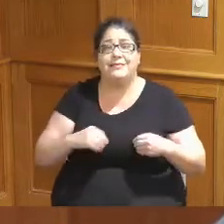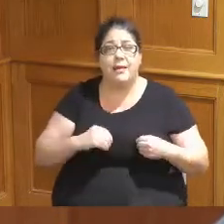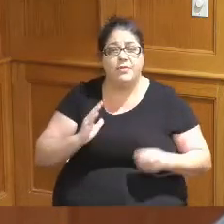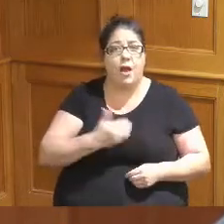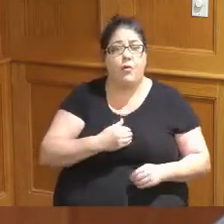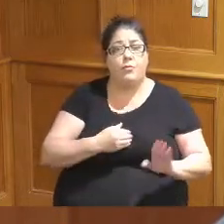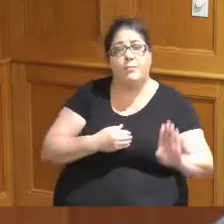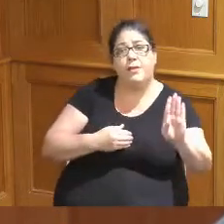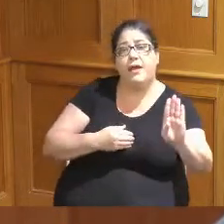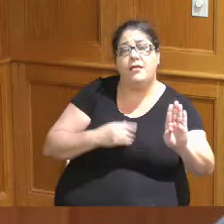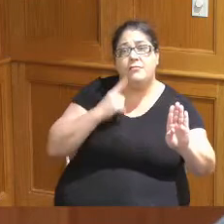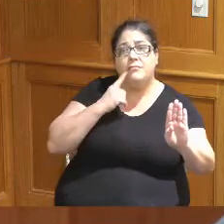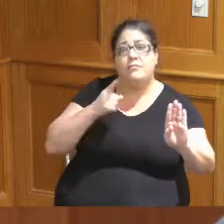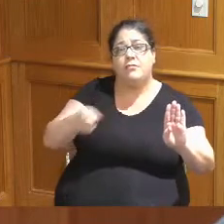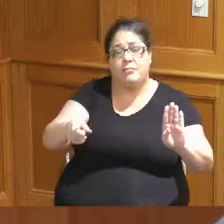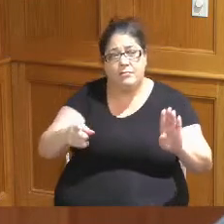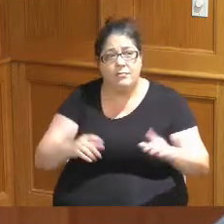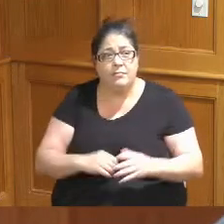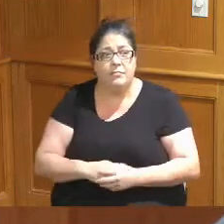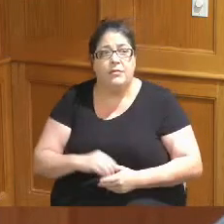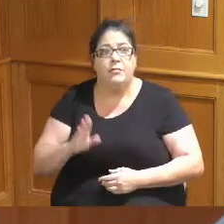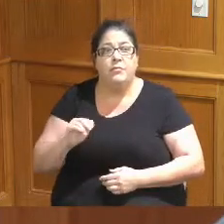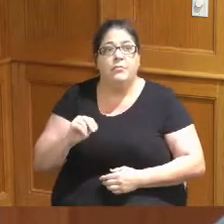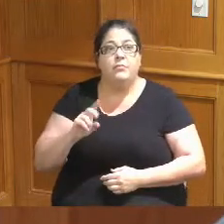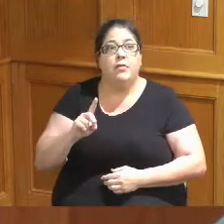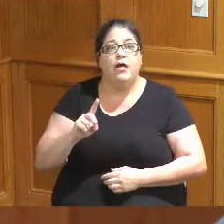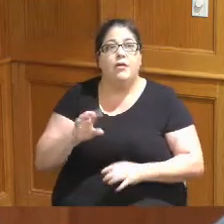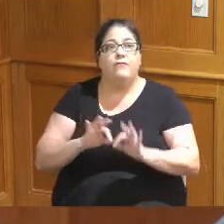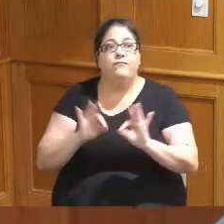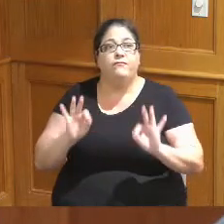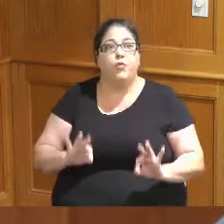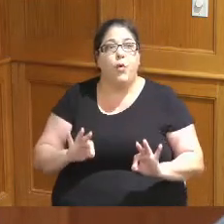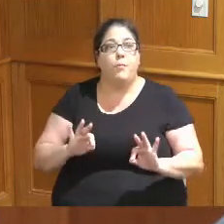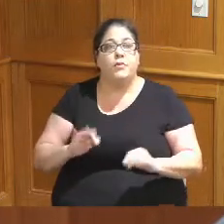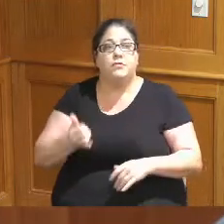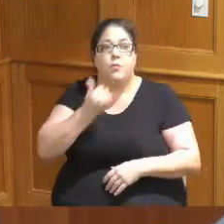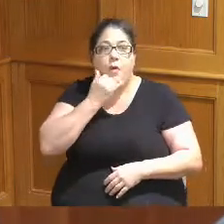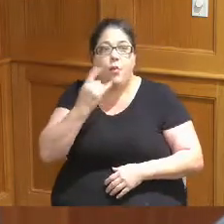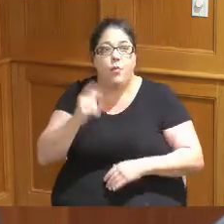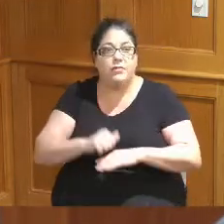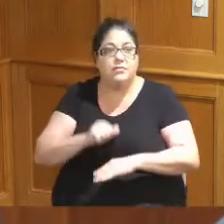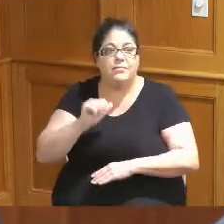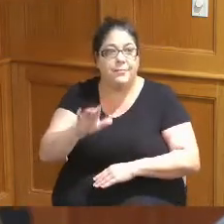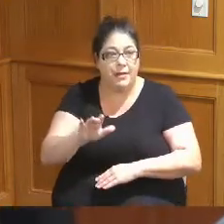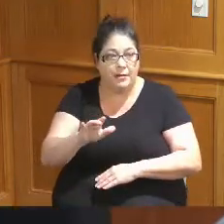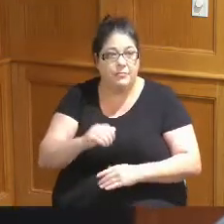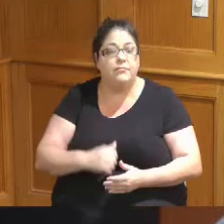an issue with the bid bod form the bond form was the wrong form submitted that was alerted